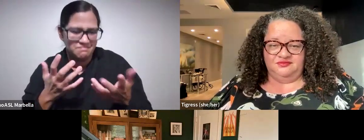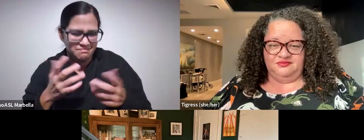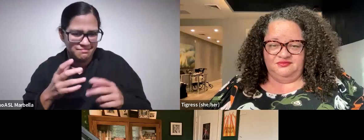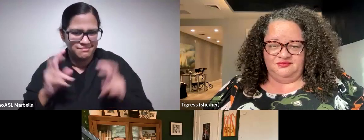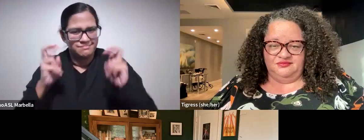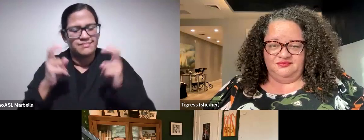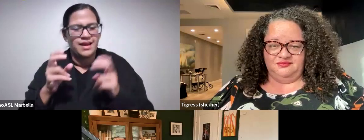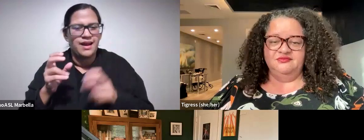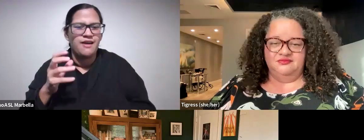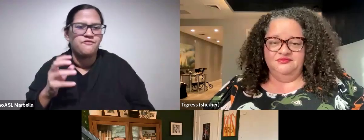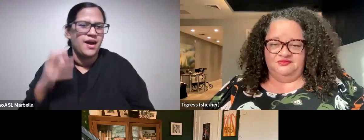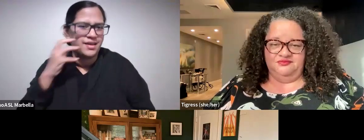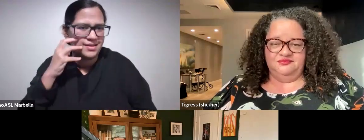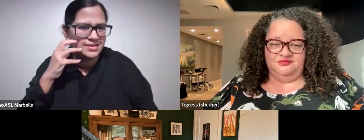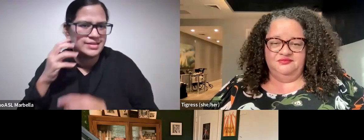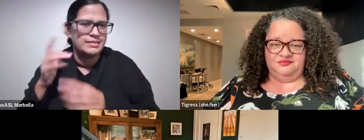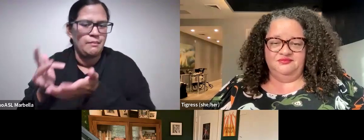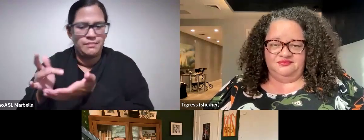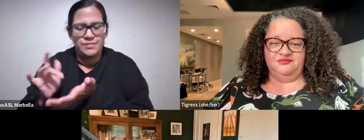medical and requires a medical solution,